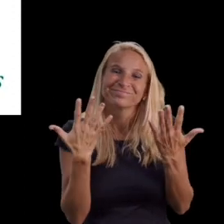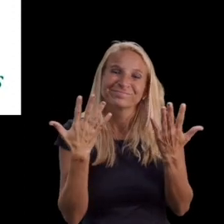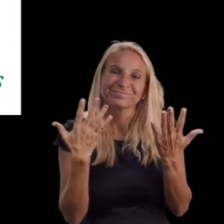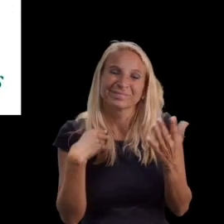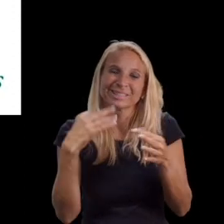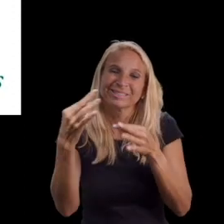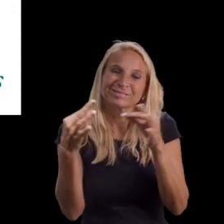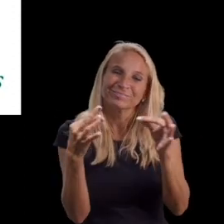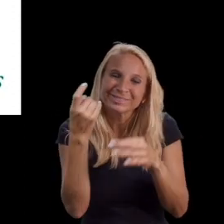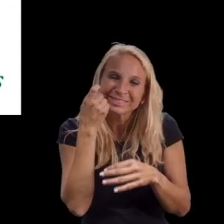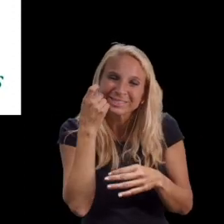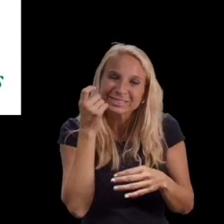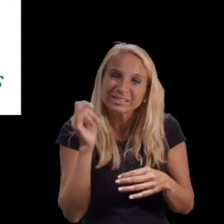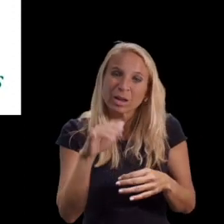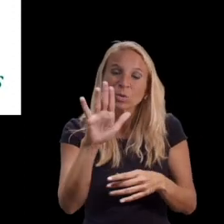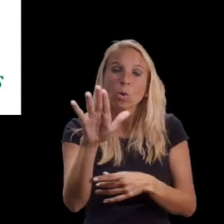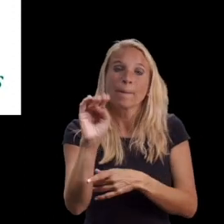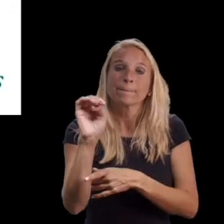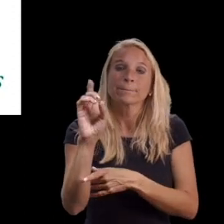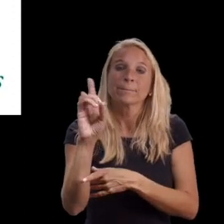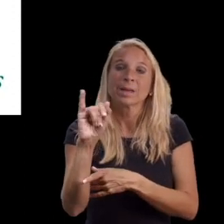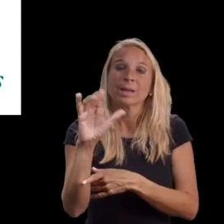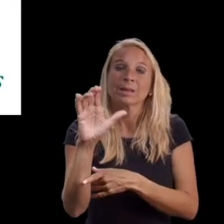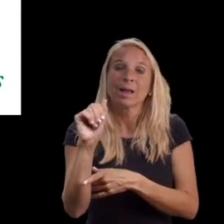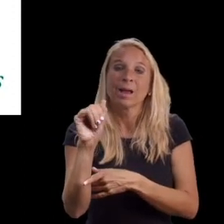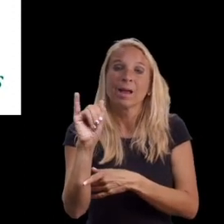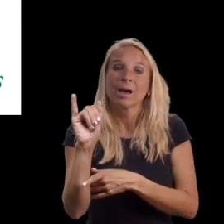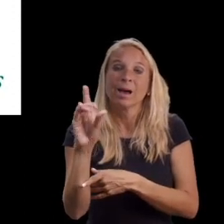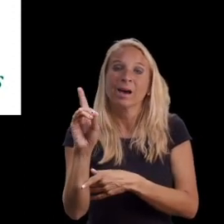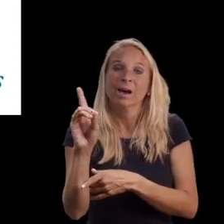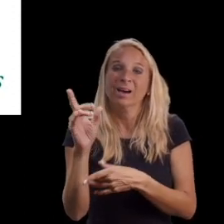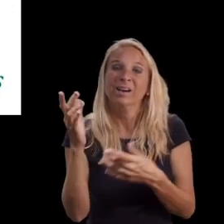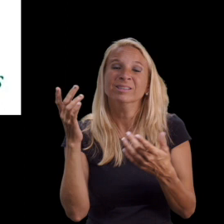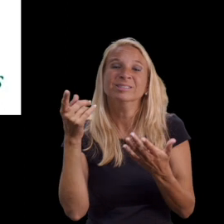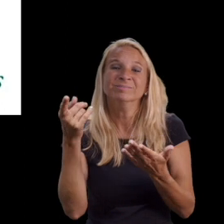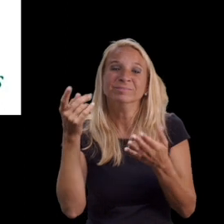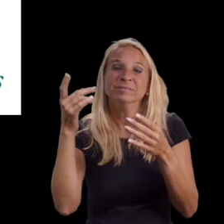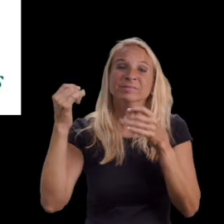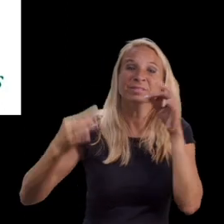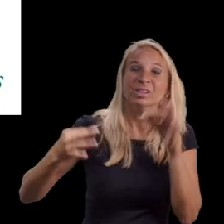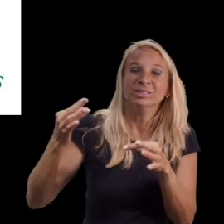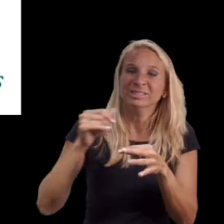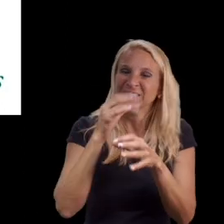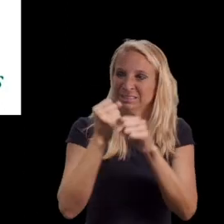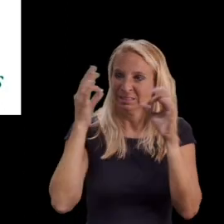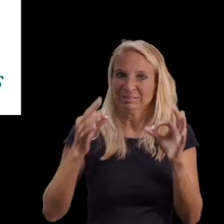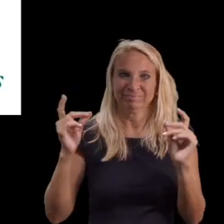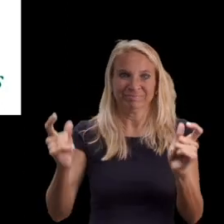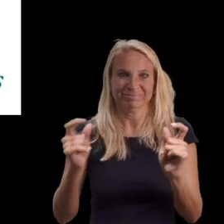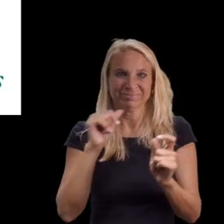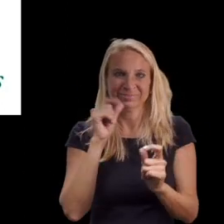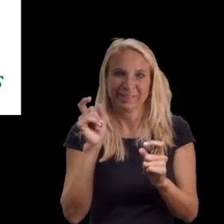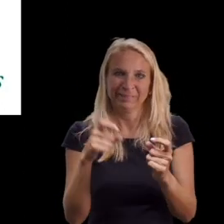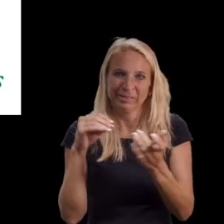a little bit further on, at your Medicaid fair hearing, you don't receive a decision on that date. It has to be put in writing